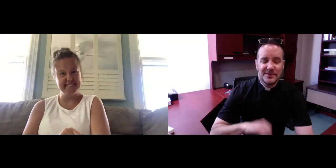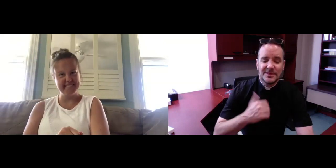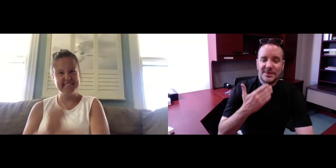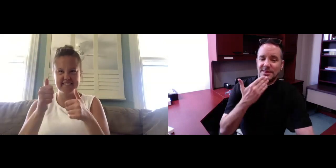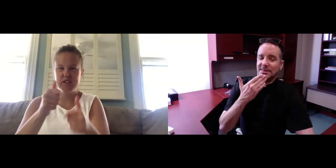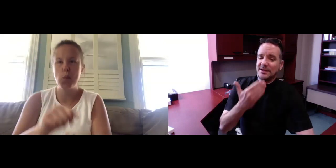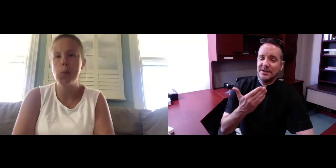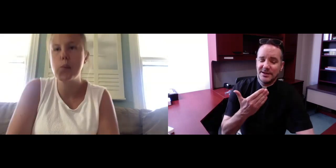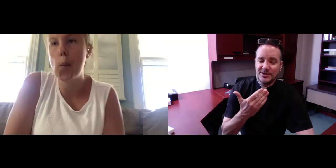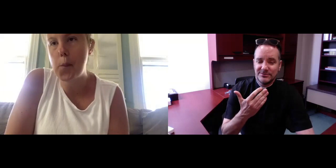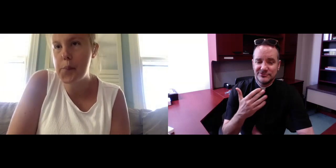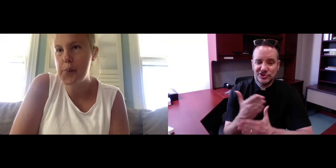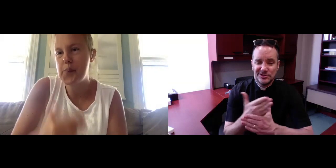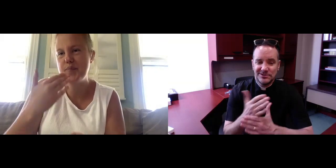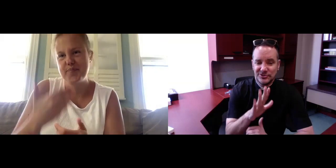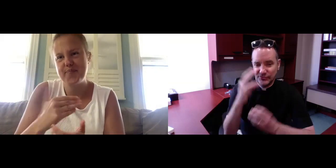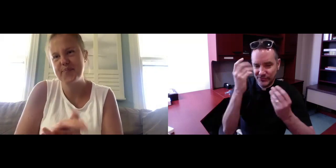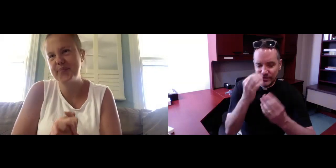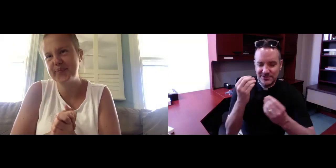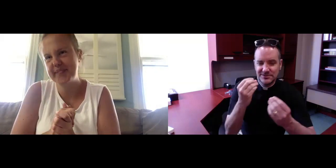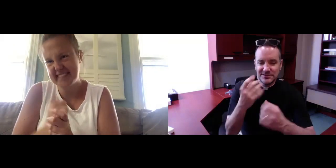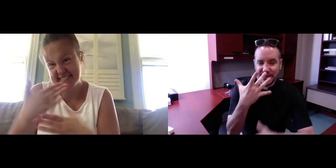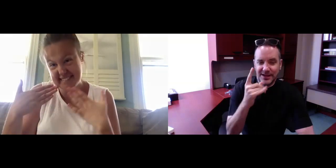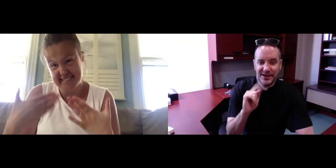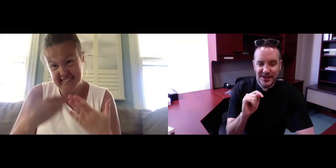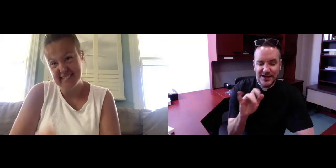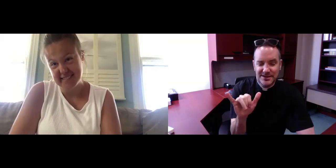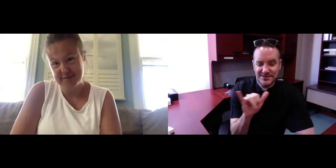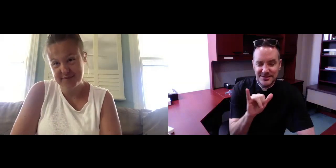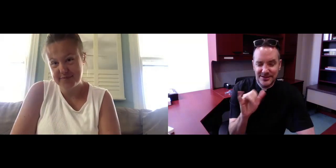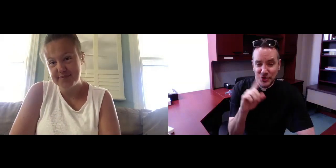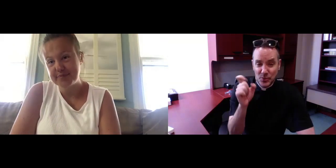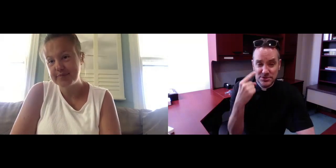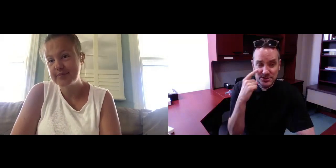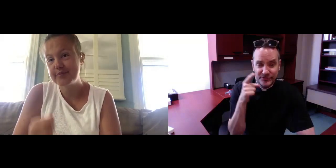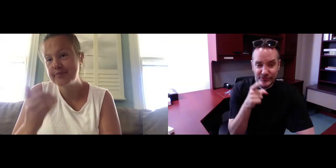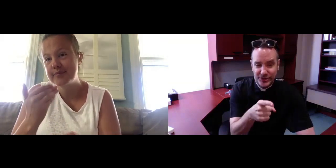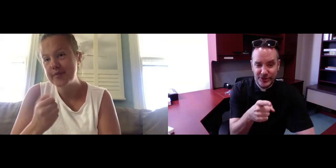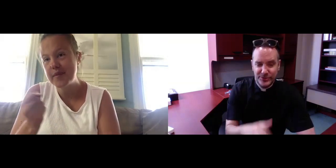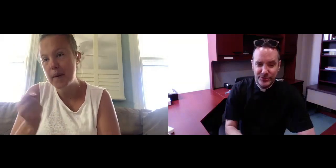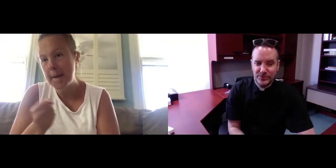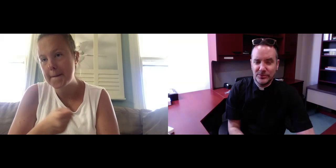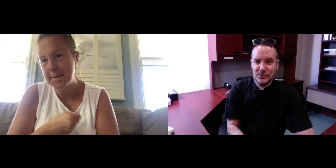and God bless you! (Fr. Shawn): Thank you for sharing your reflections, Rachael. I